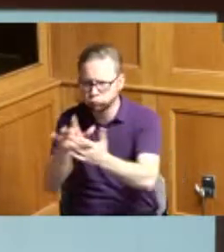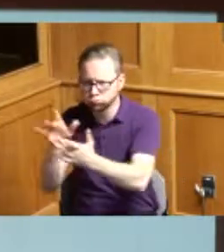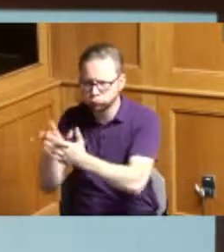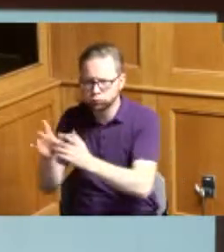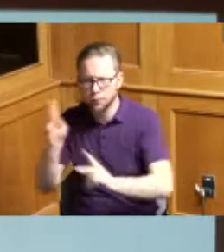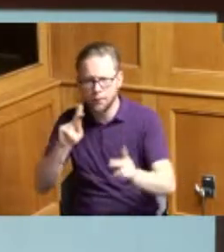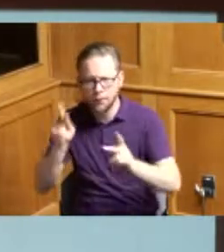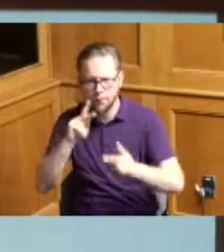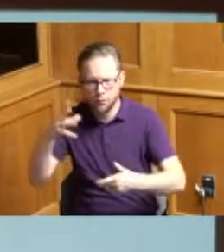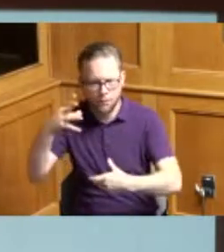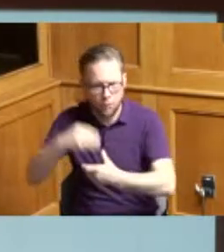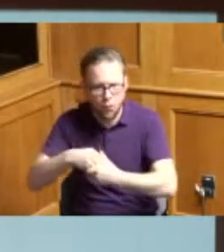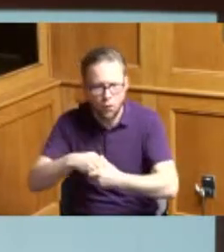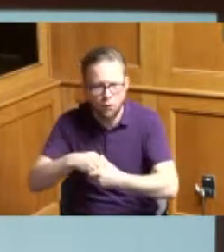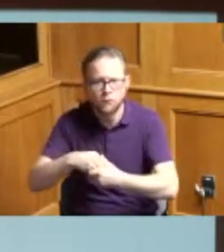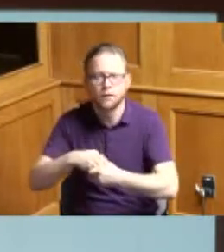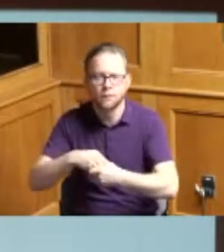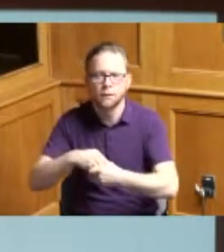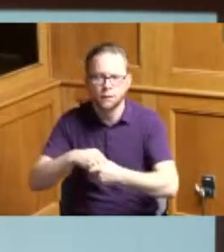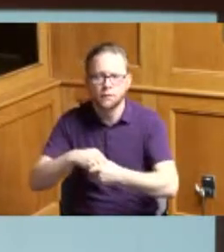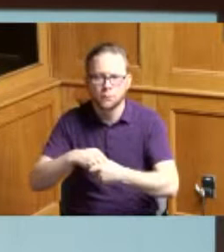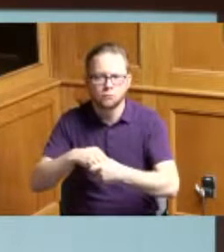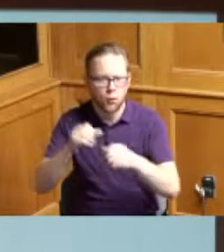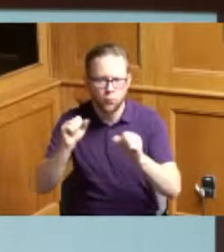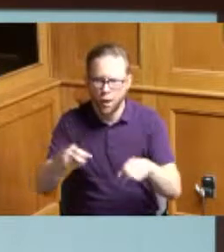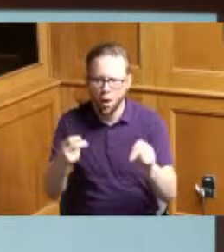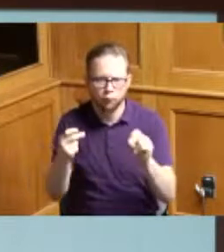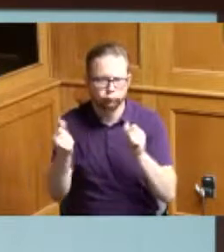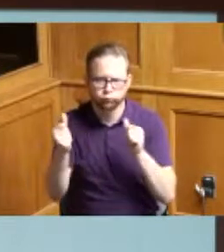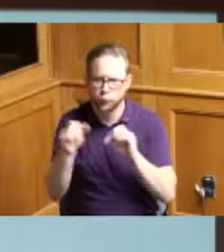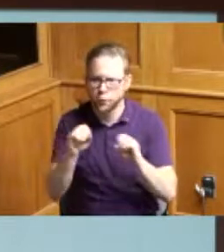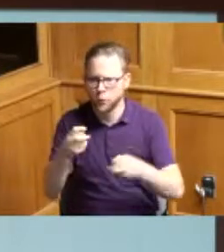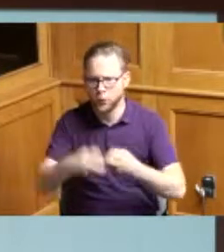to have the applications processed in a timely way and so we've done that as well